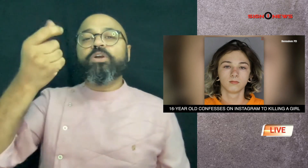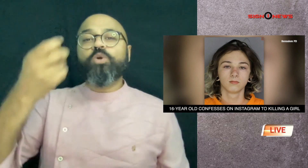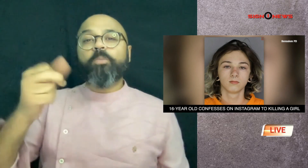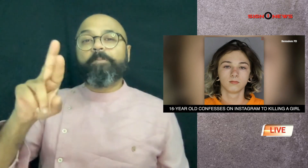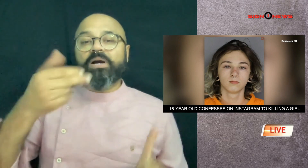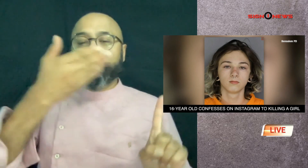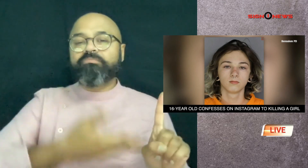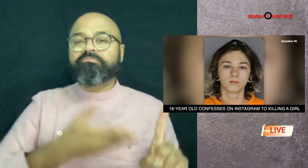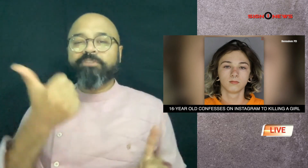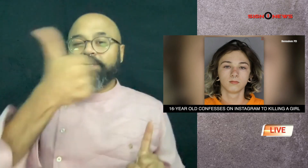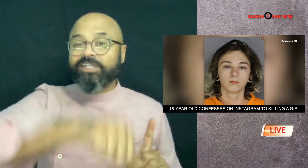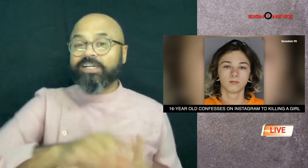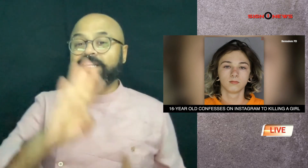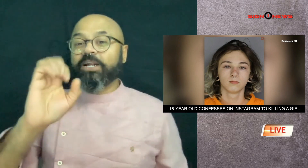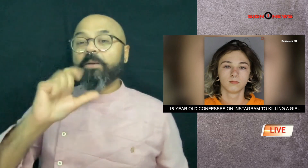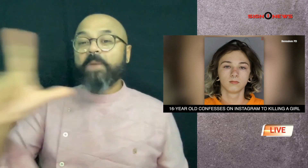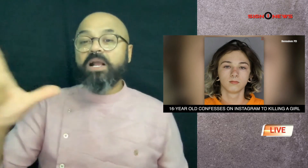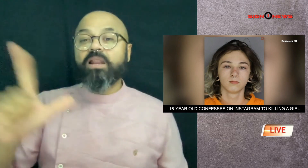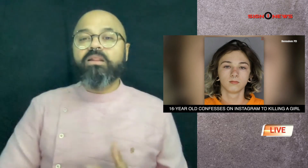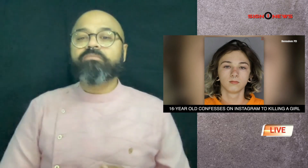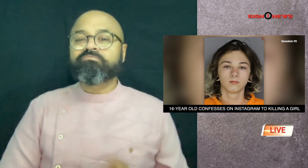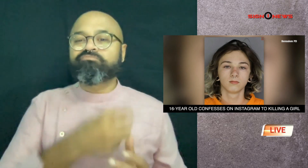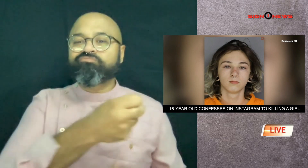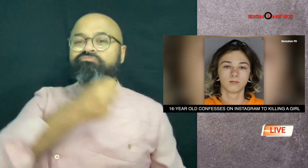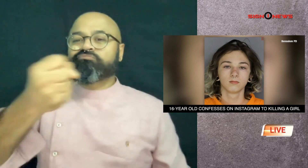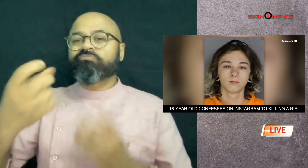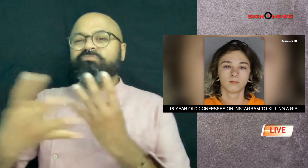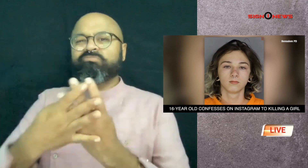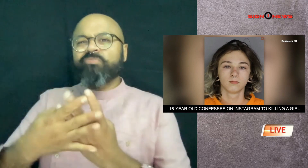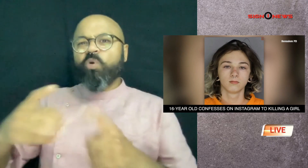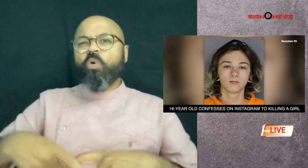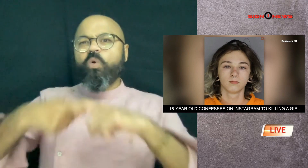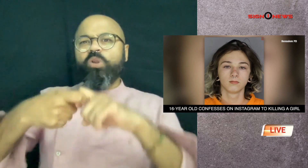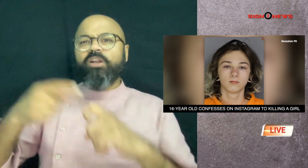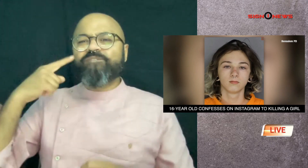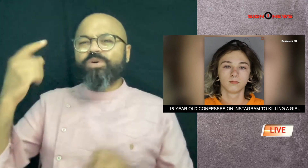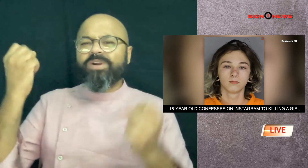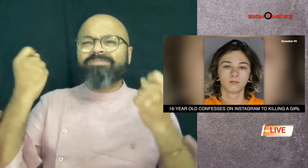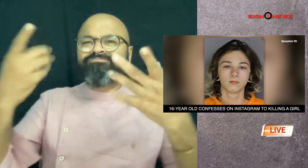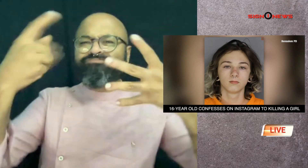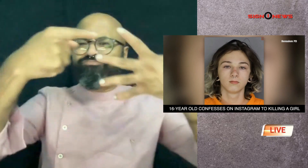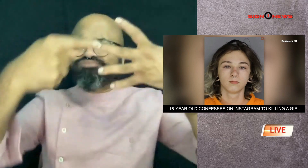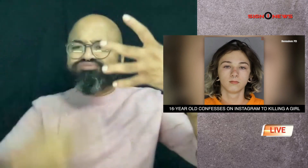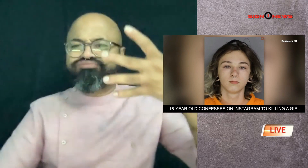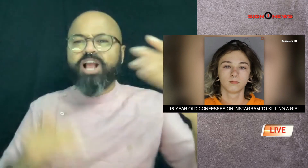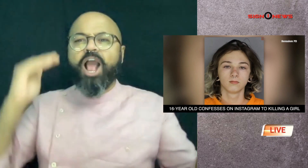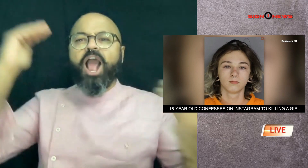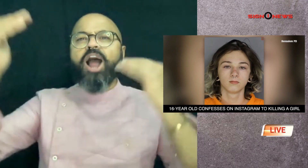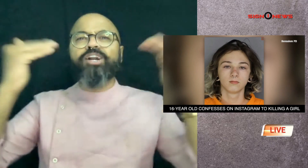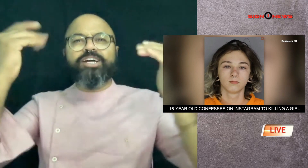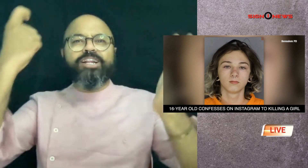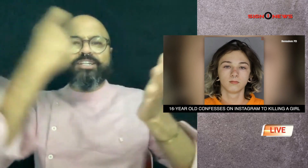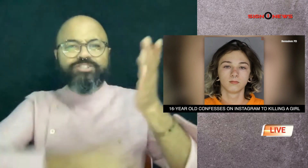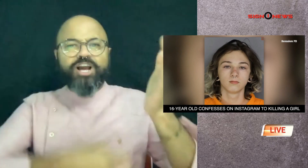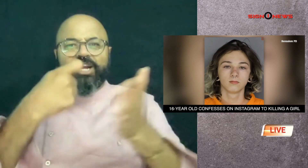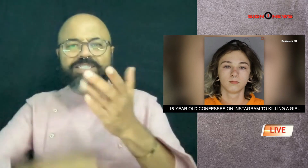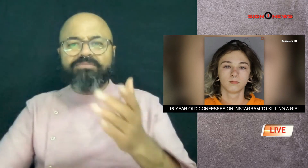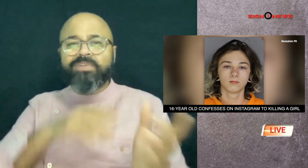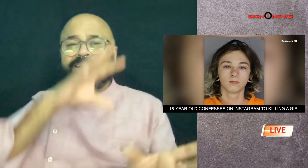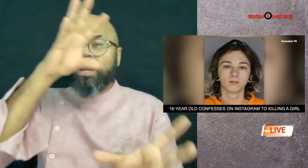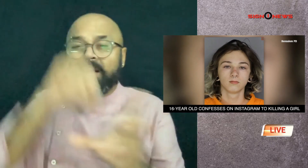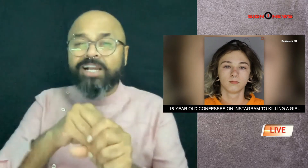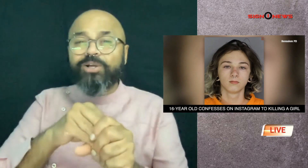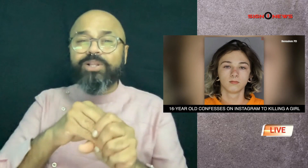Cooper was denied bail and is being held on several adult charges including criminal homicide